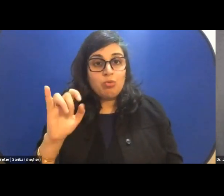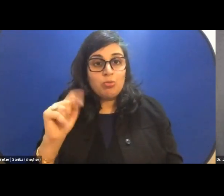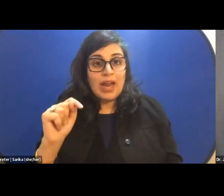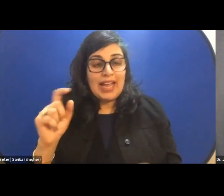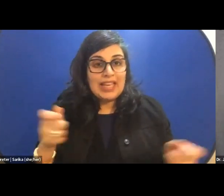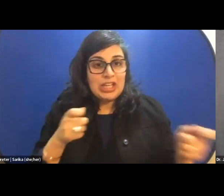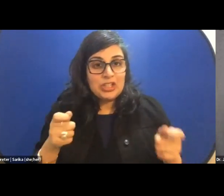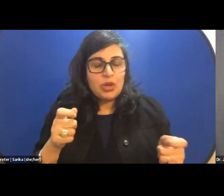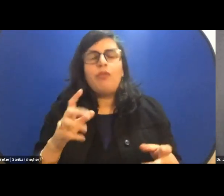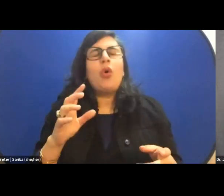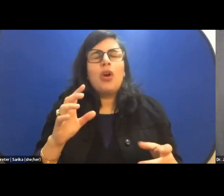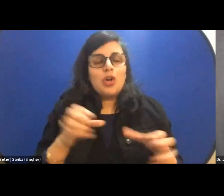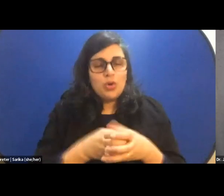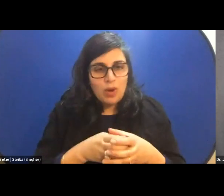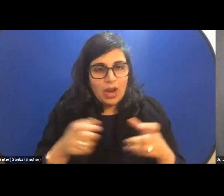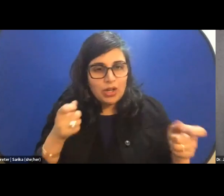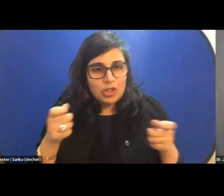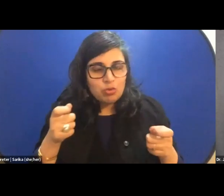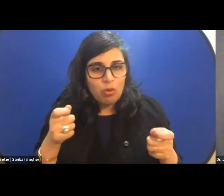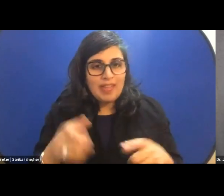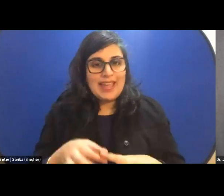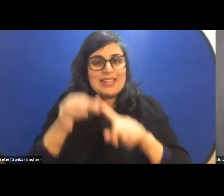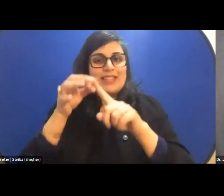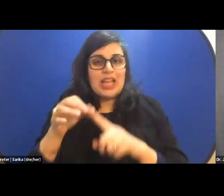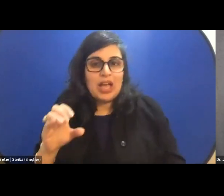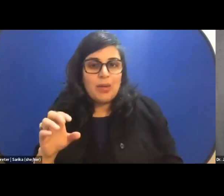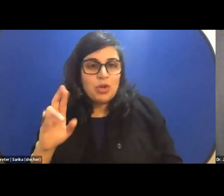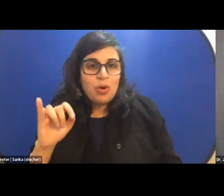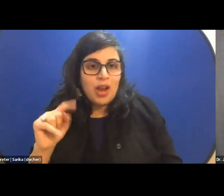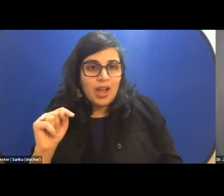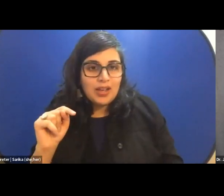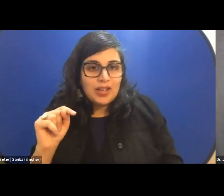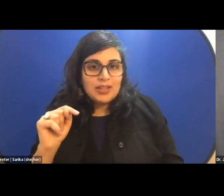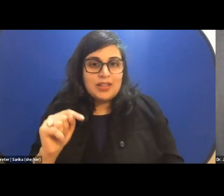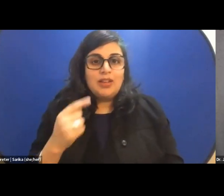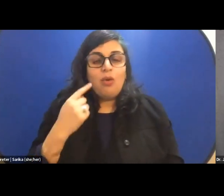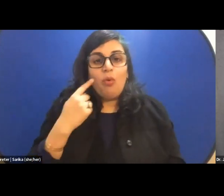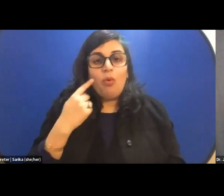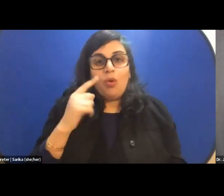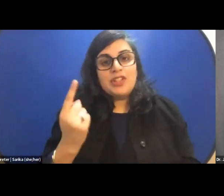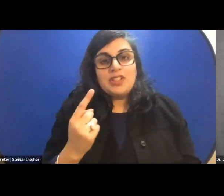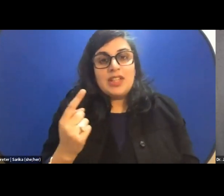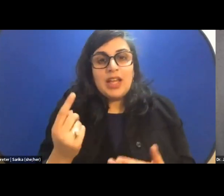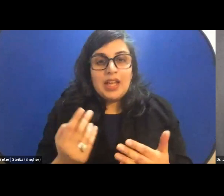use a chemical for crowd control except riot exSEMp goes. Or